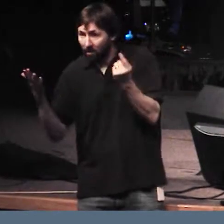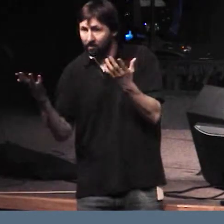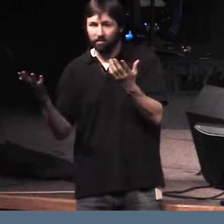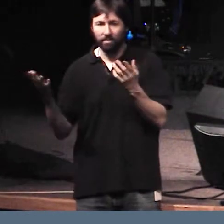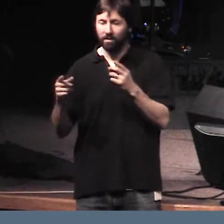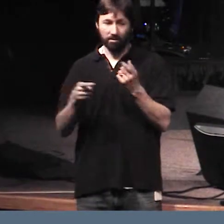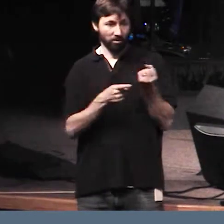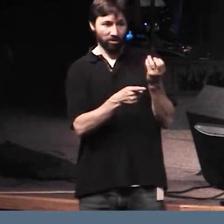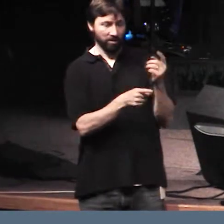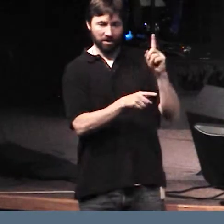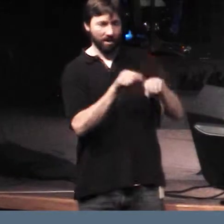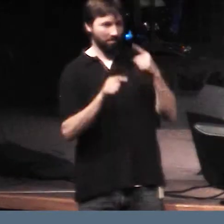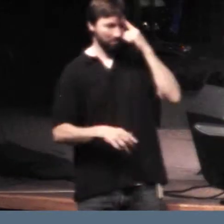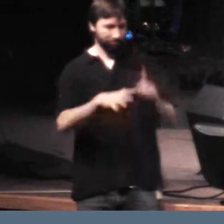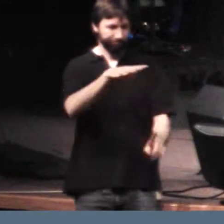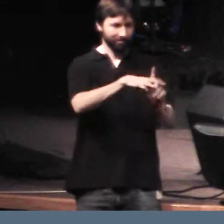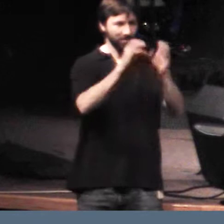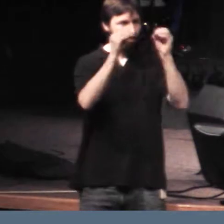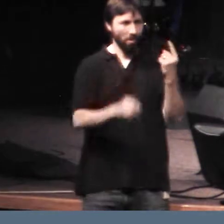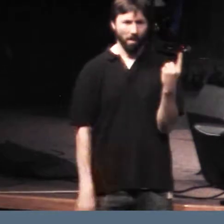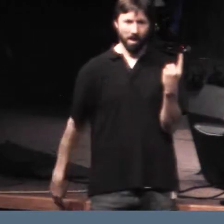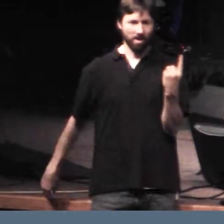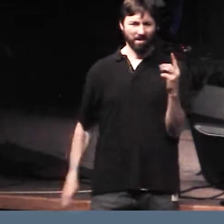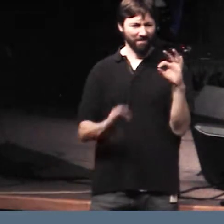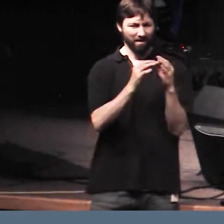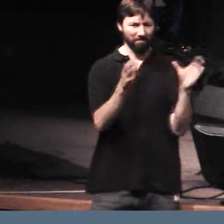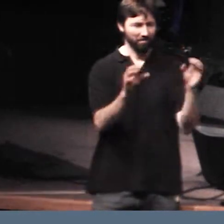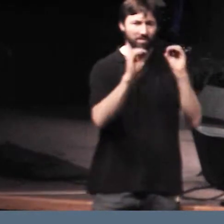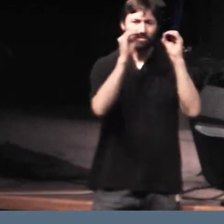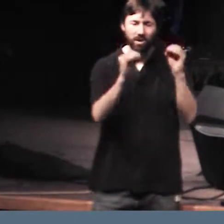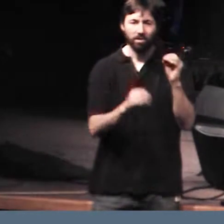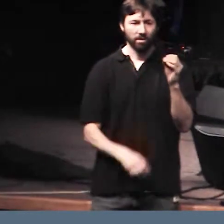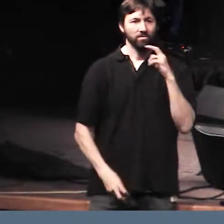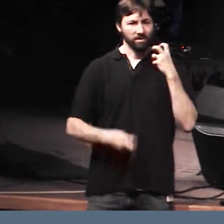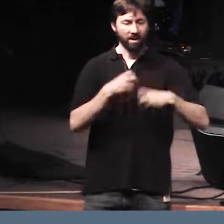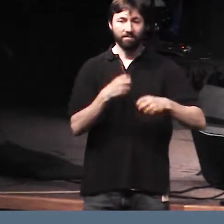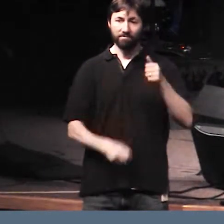she can't even think of a a close relative and so things are tough and yet God still had a provision even in those